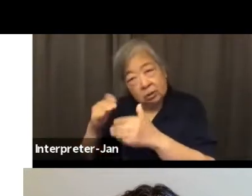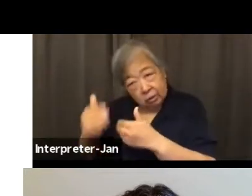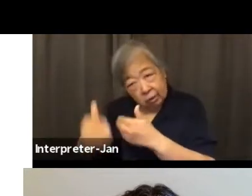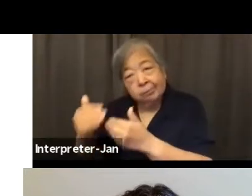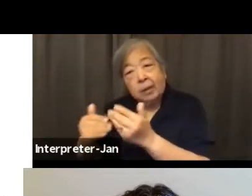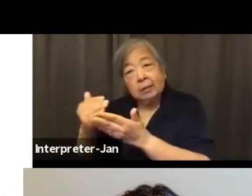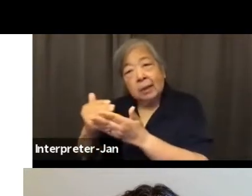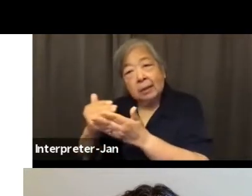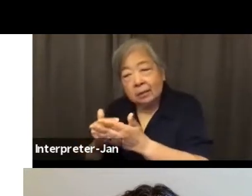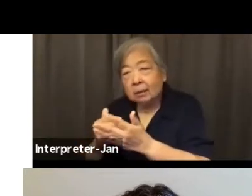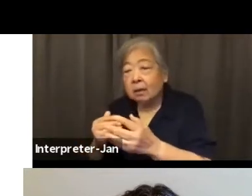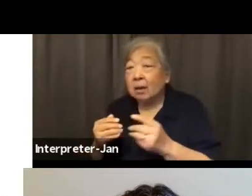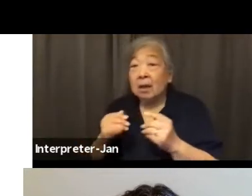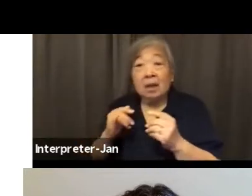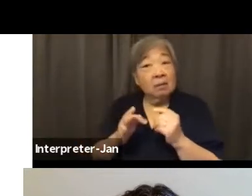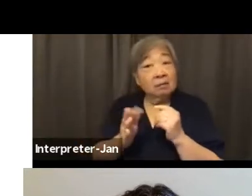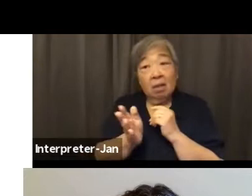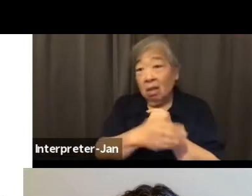with technology troubleshooting issues.